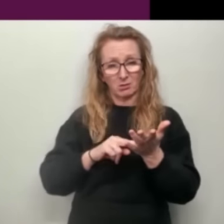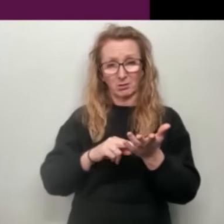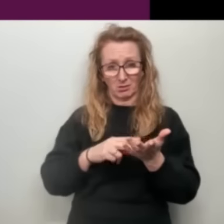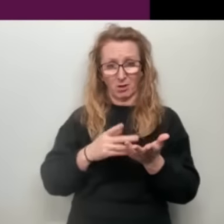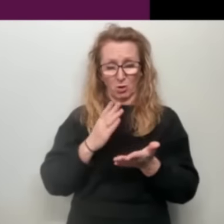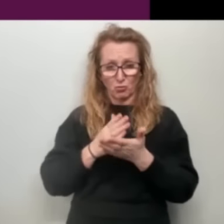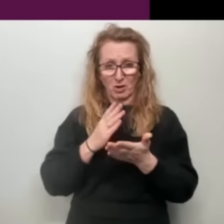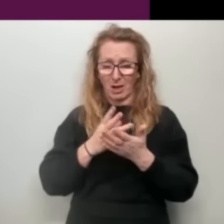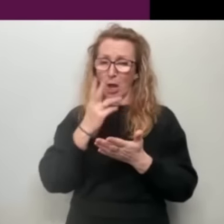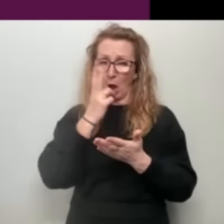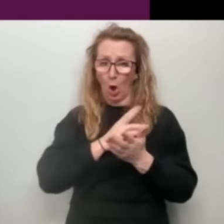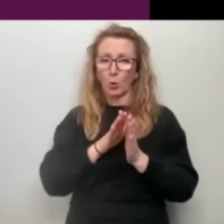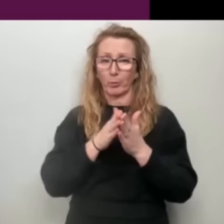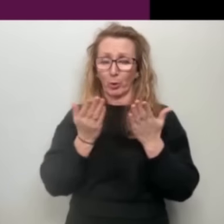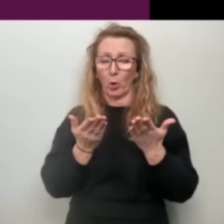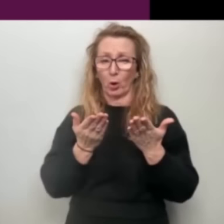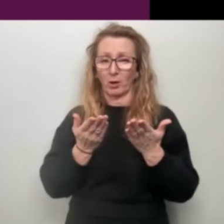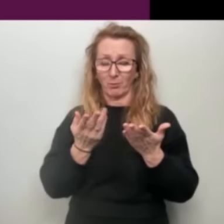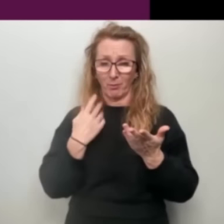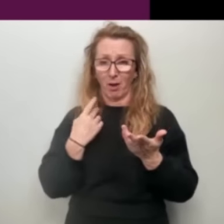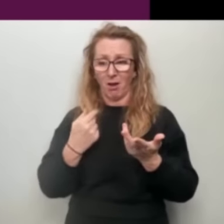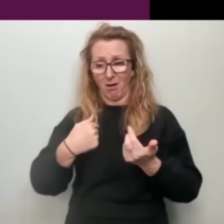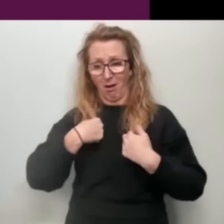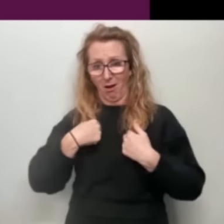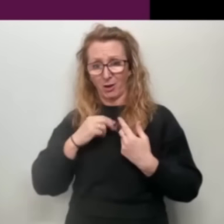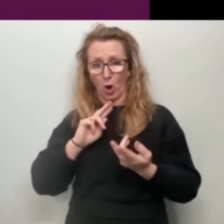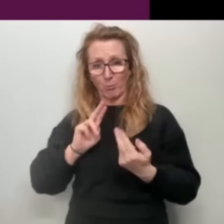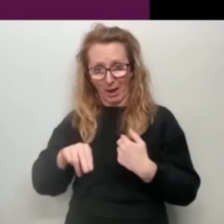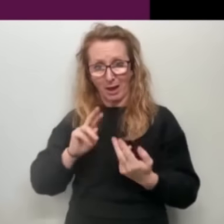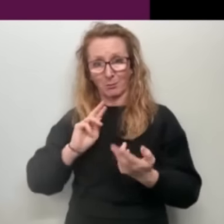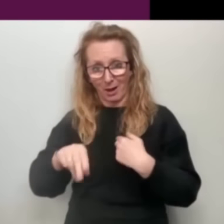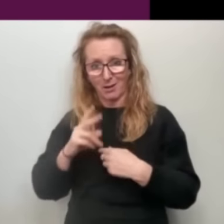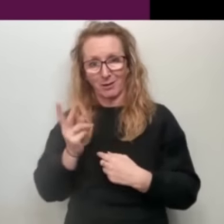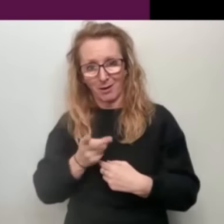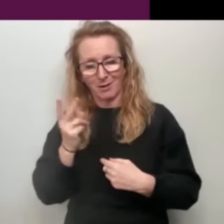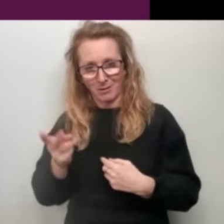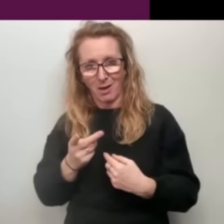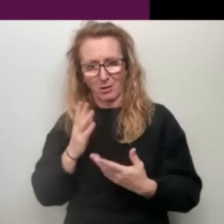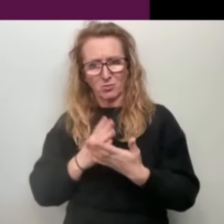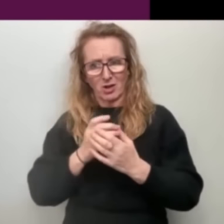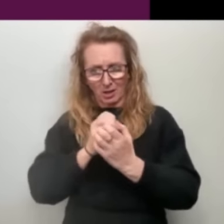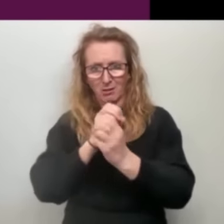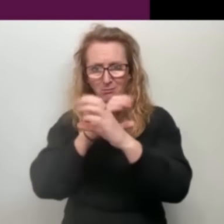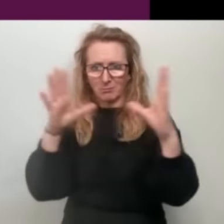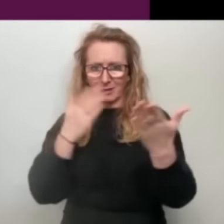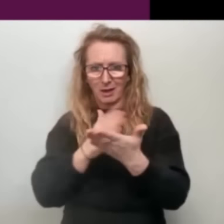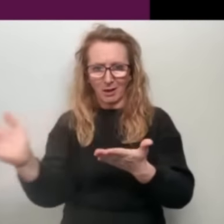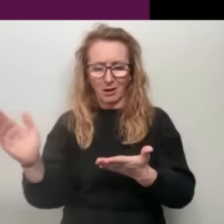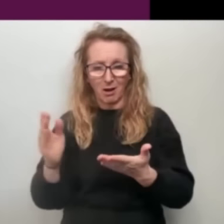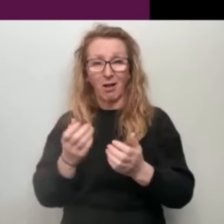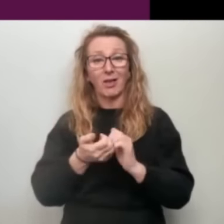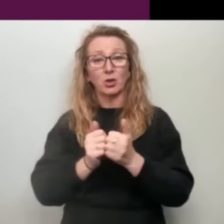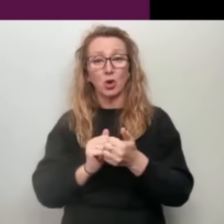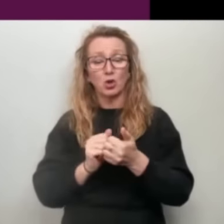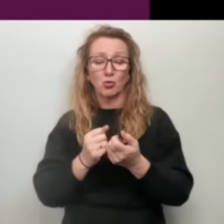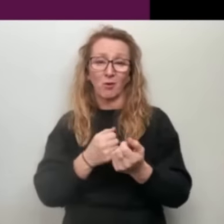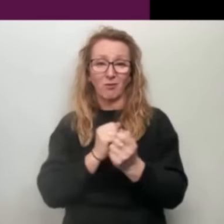but it's one that I returned to time and time again, he had it pretty clear the industrial revolution covered the years